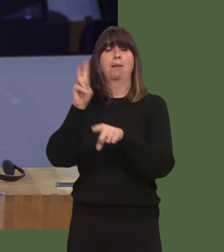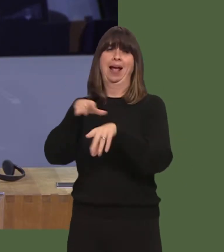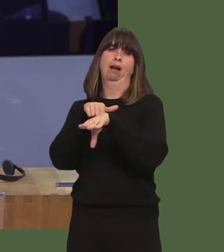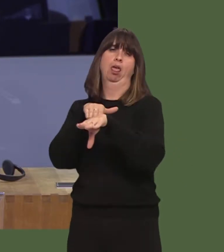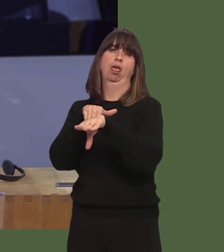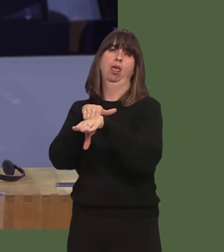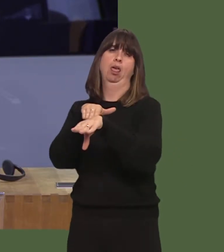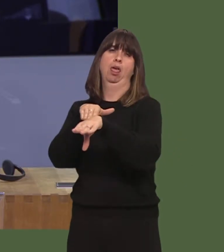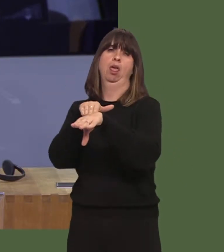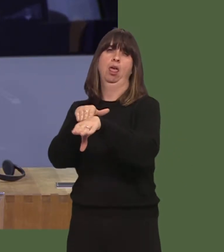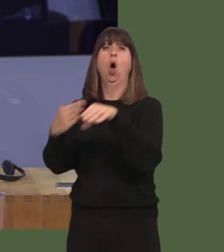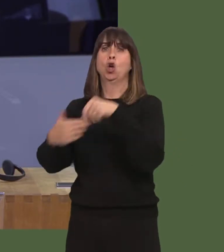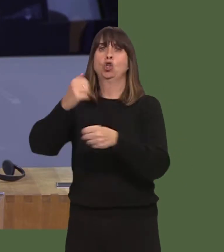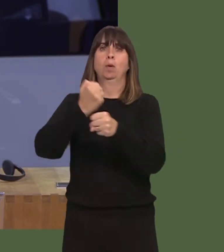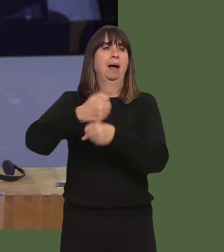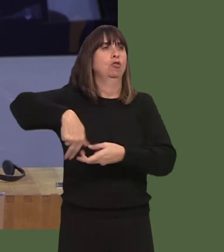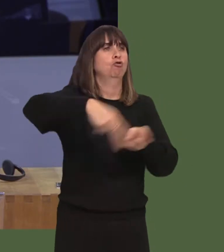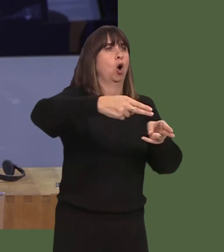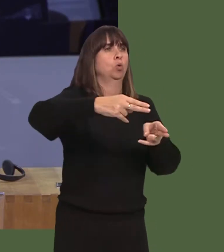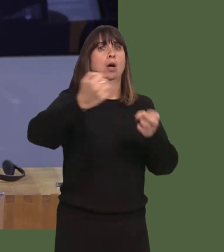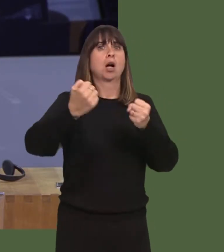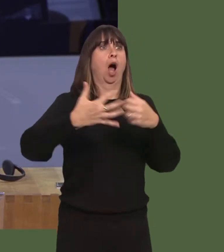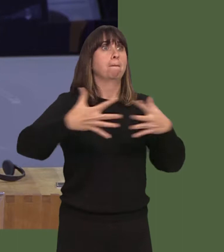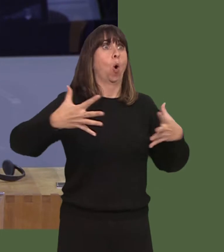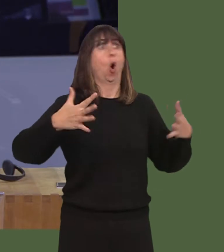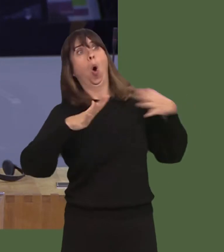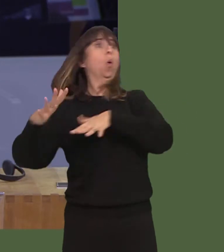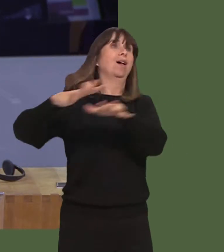the same situation that we were in in the first place, with clogged up, congested roads.